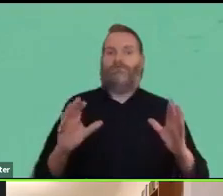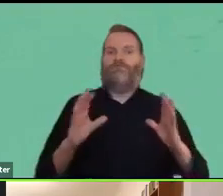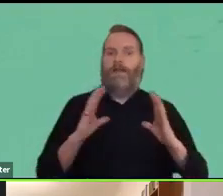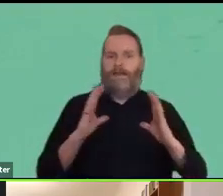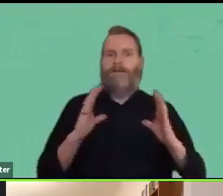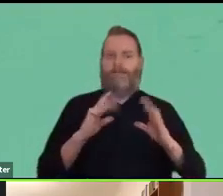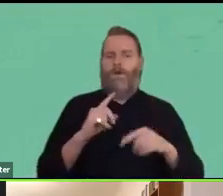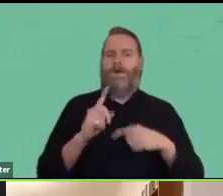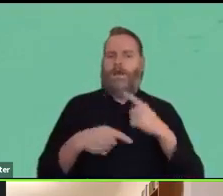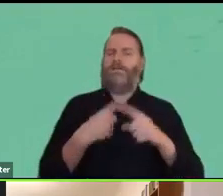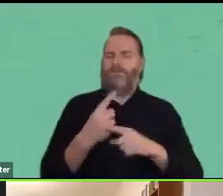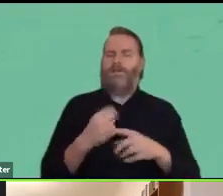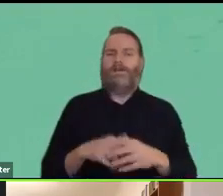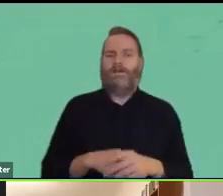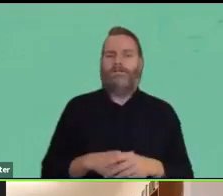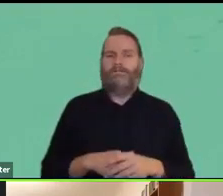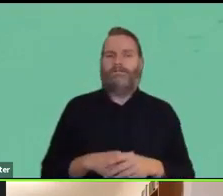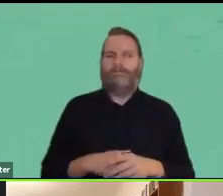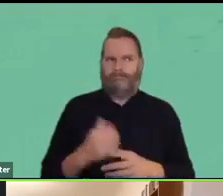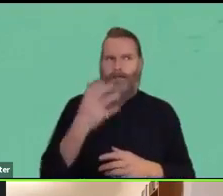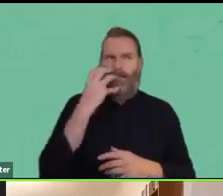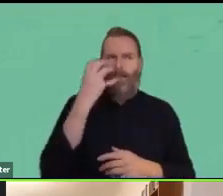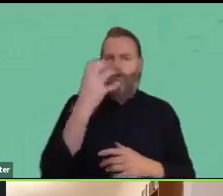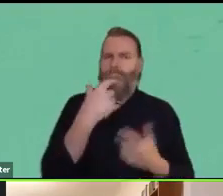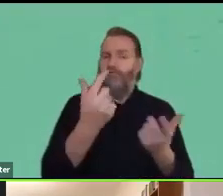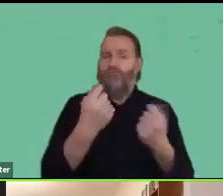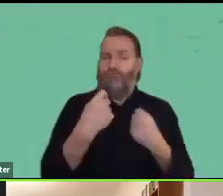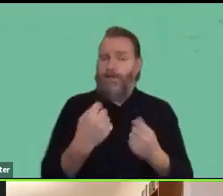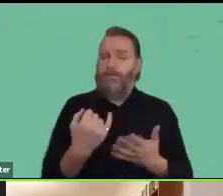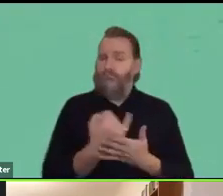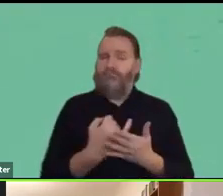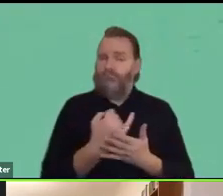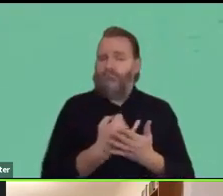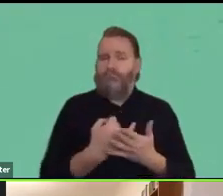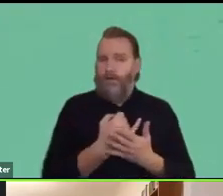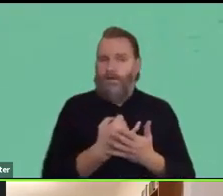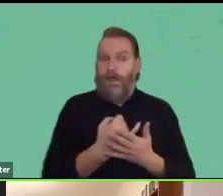so part of that has to be ensuring that we've got everybody's contact details up to date,